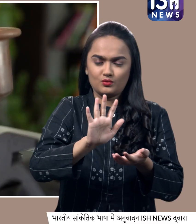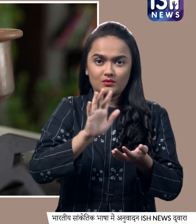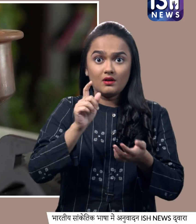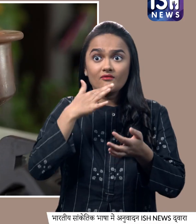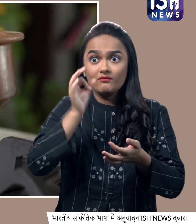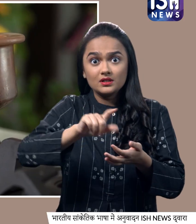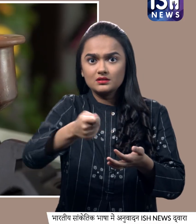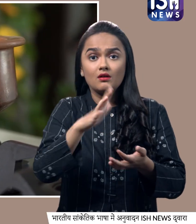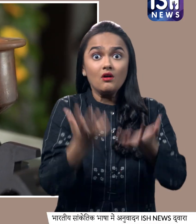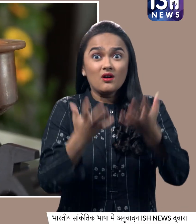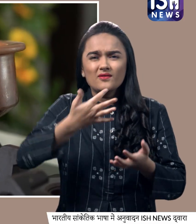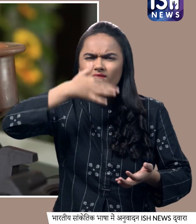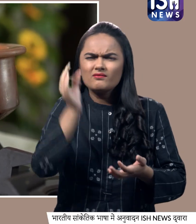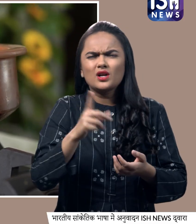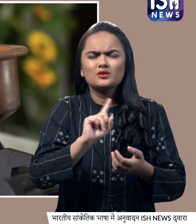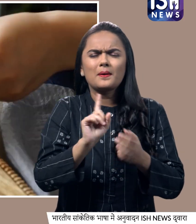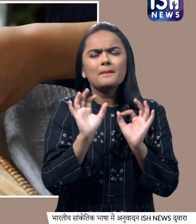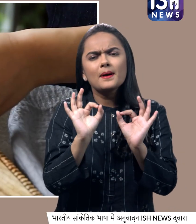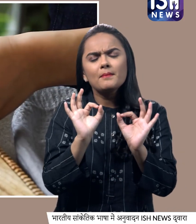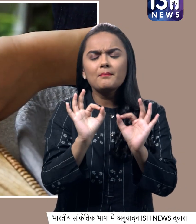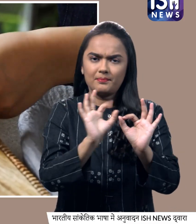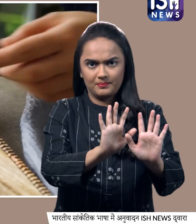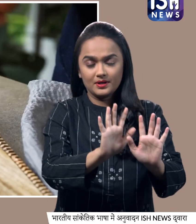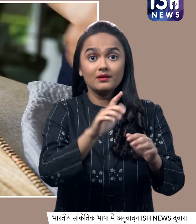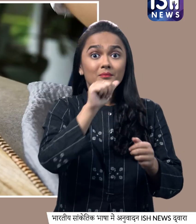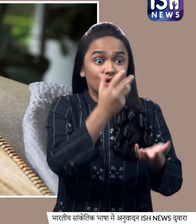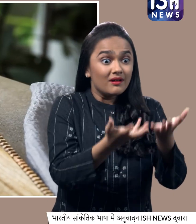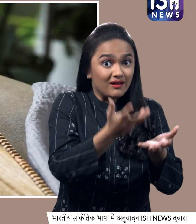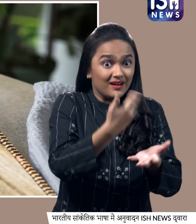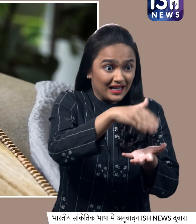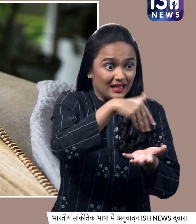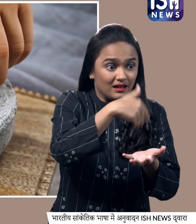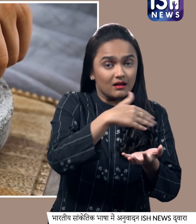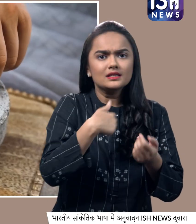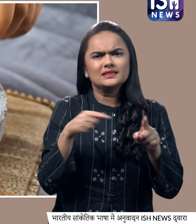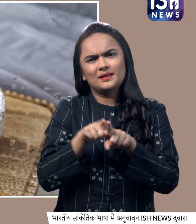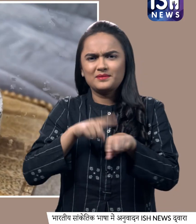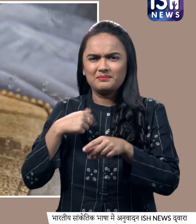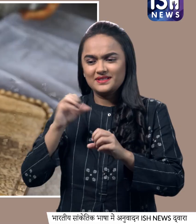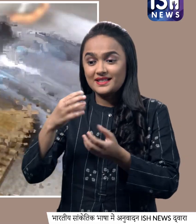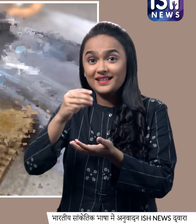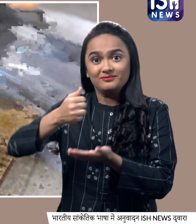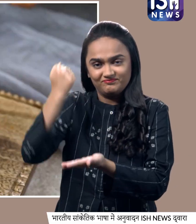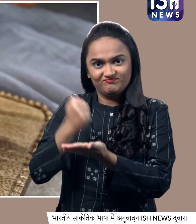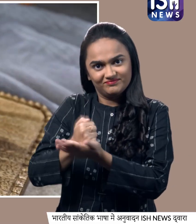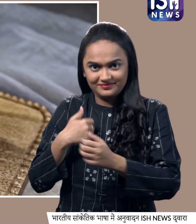We don't have to boil the water for too long In the time it takes for the water to boil, let's grind our spices